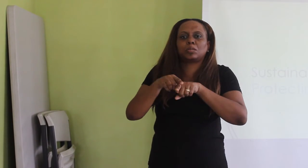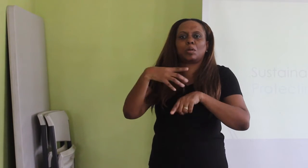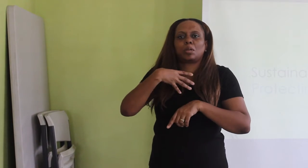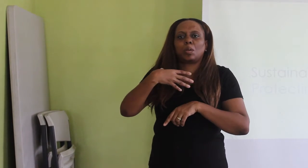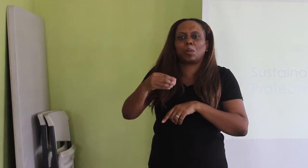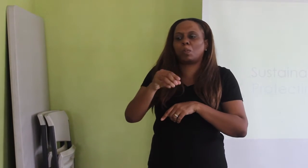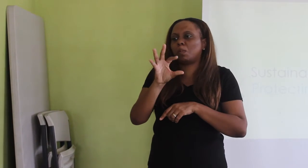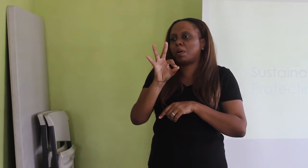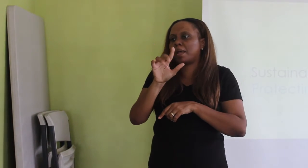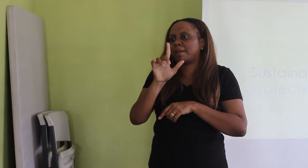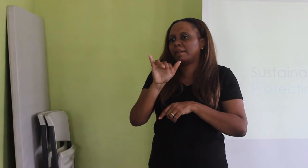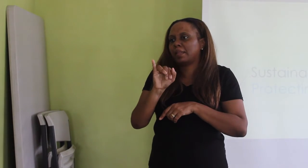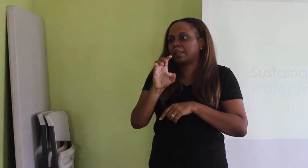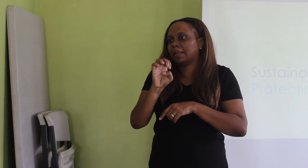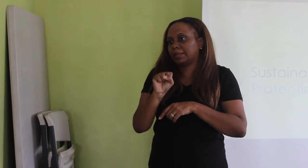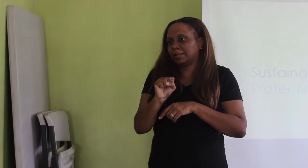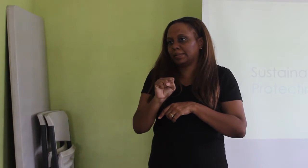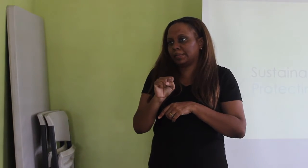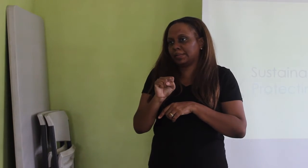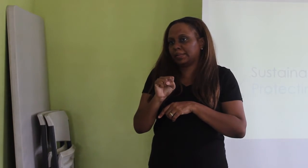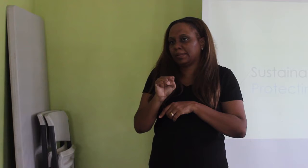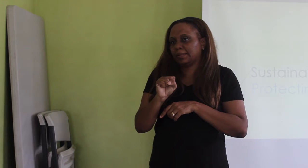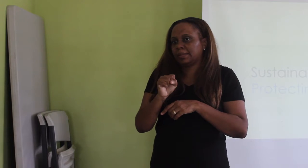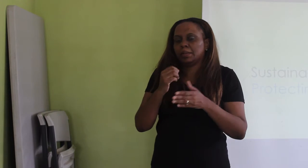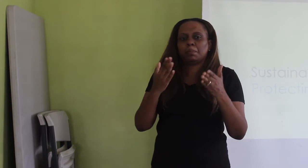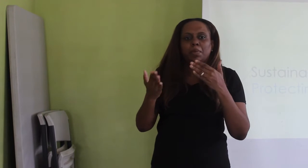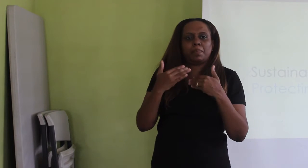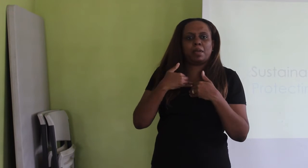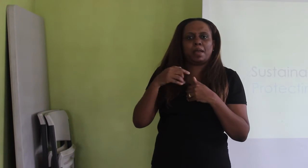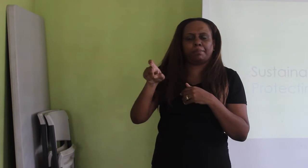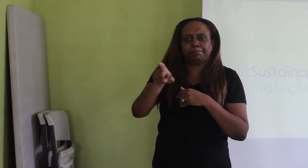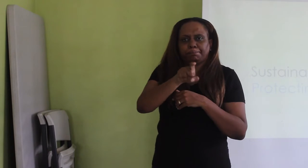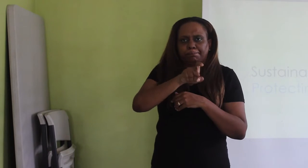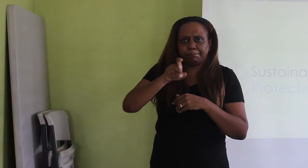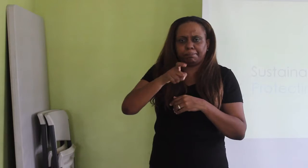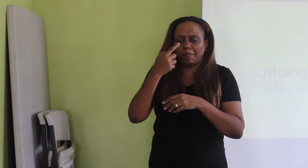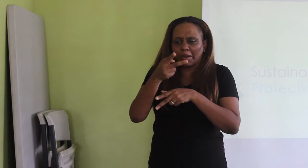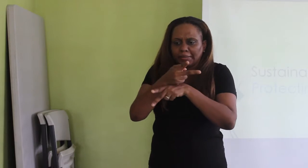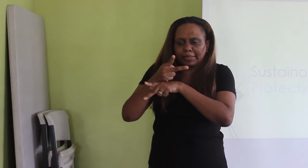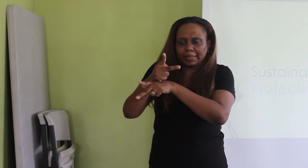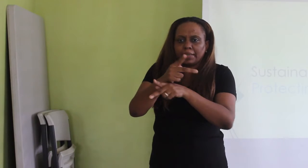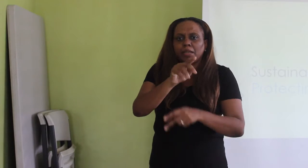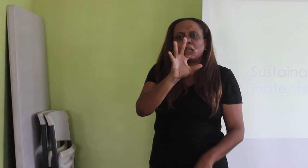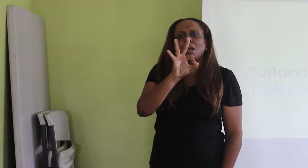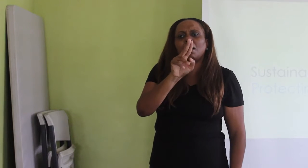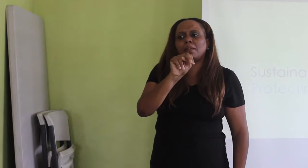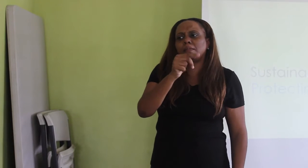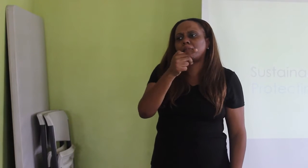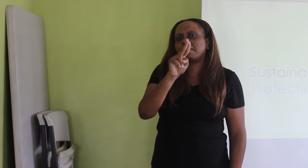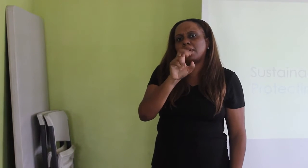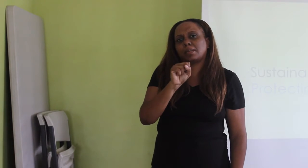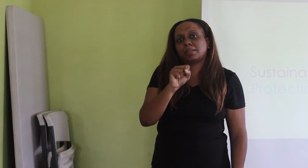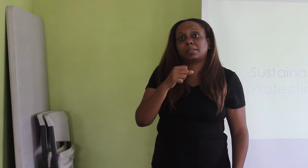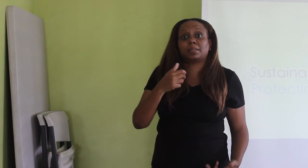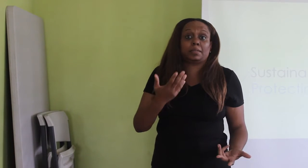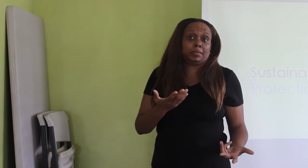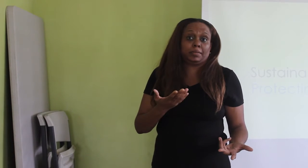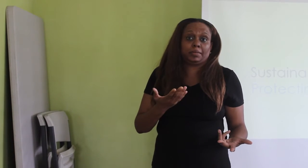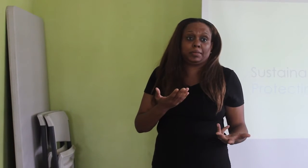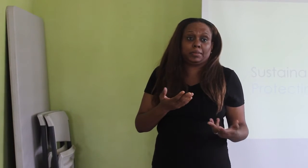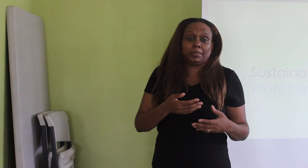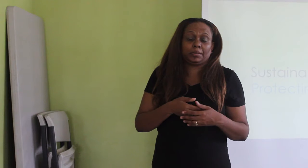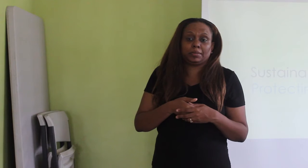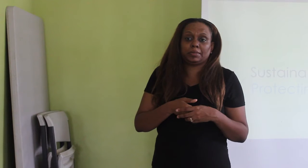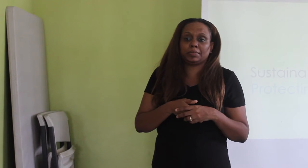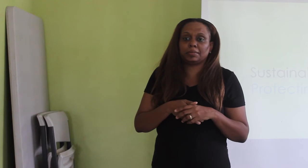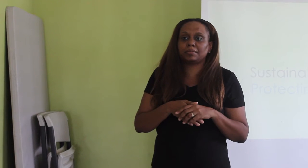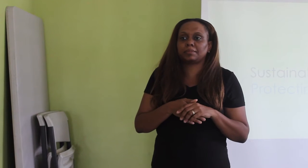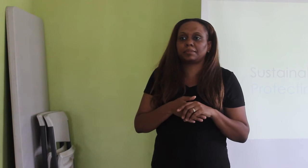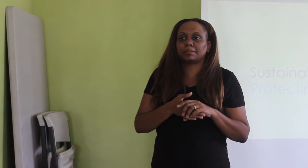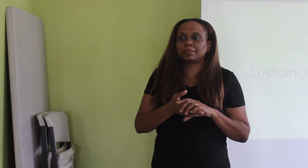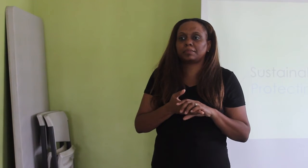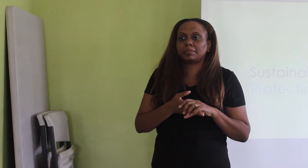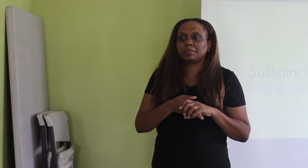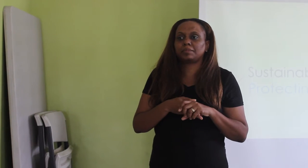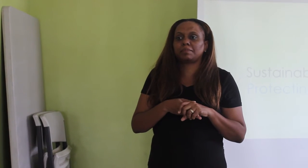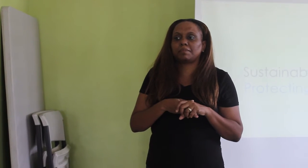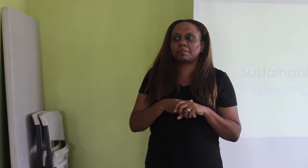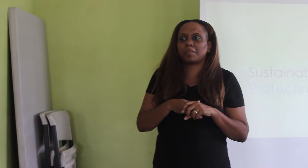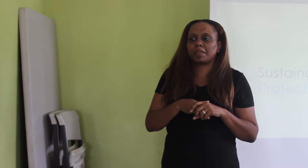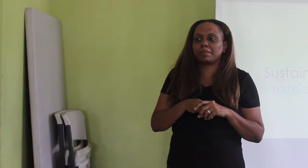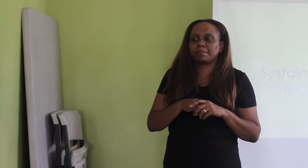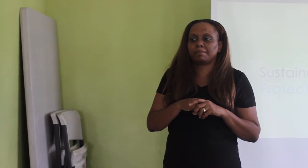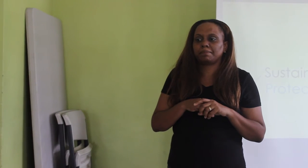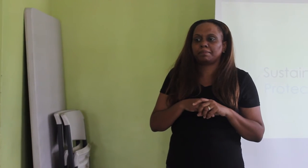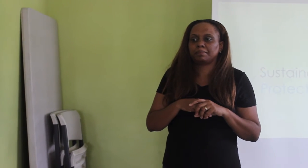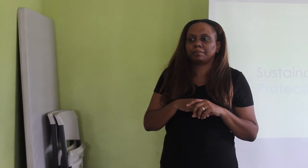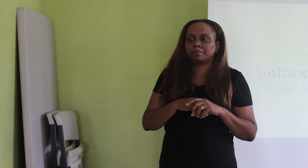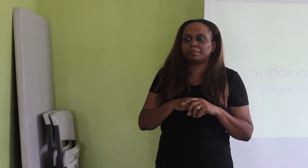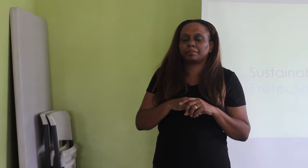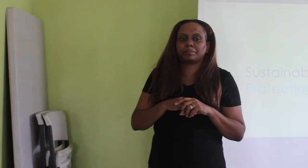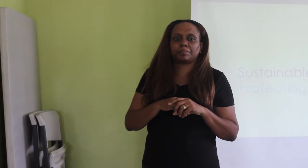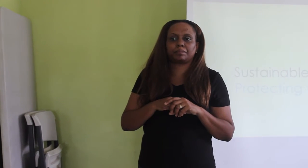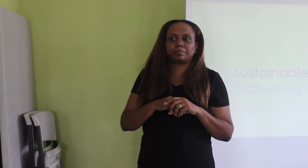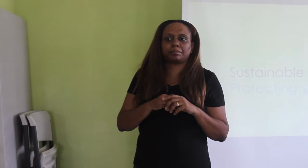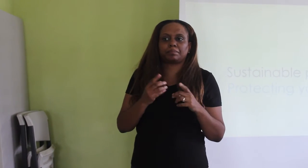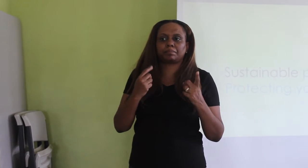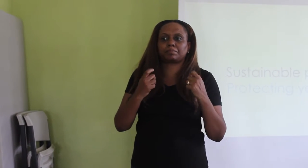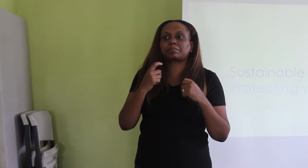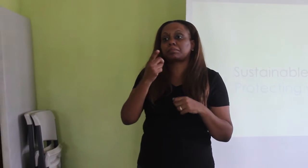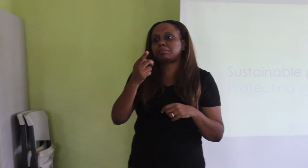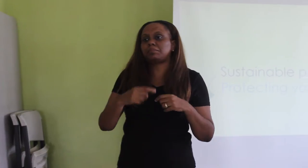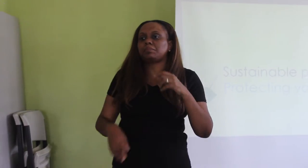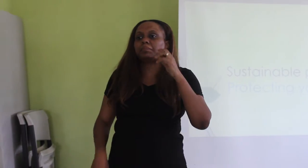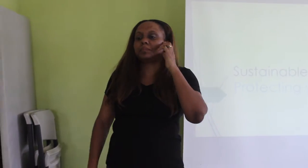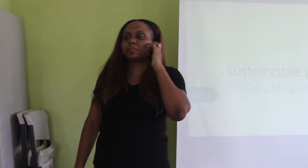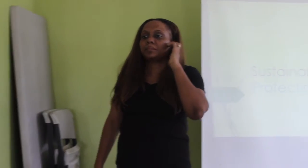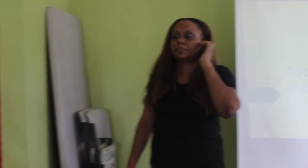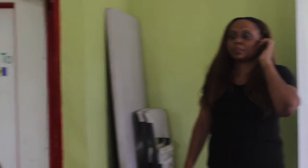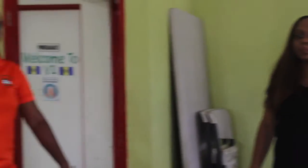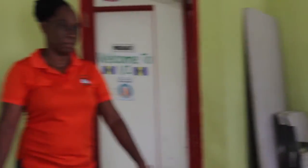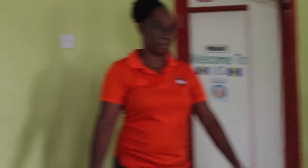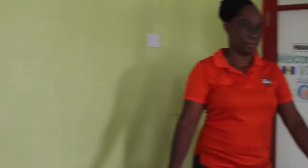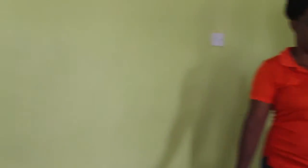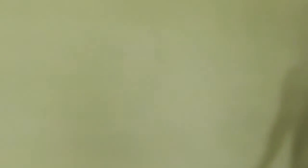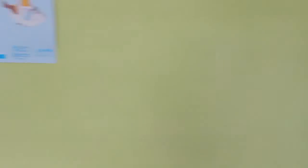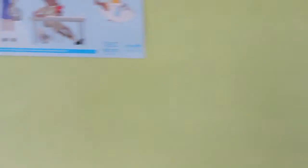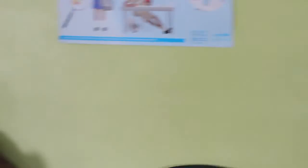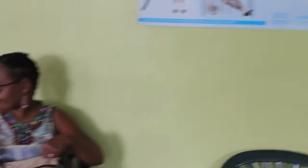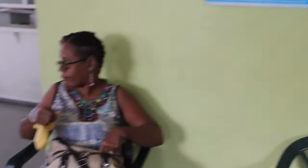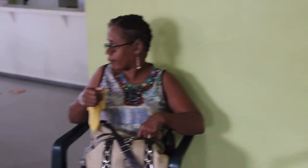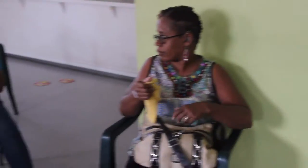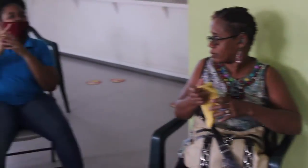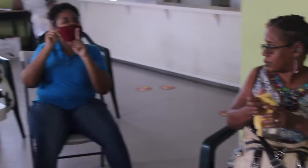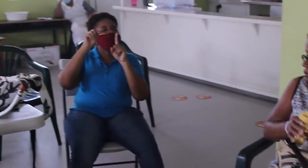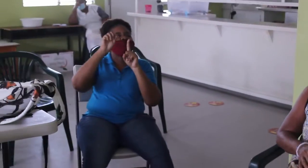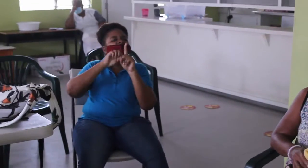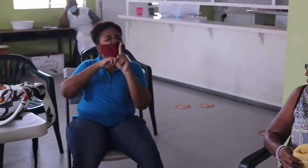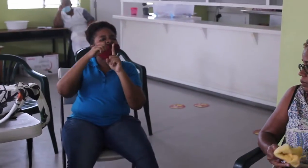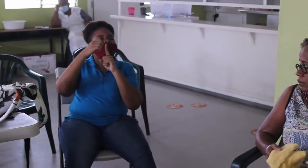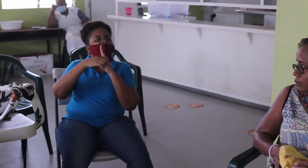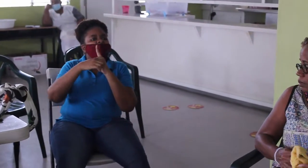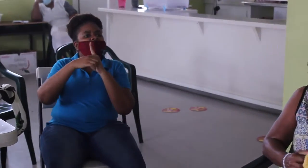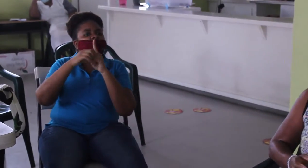they're treated for the insects and they may put a fungicide as well to take care of that fungus